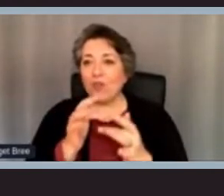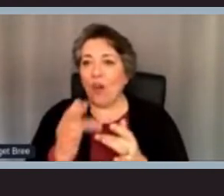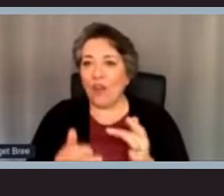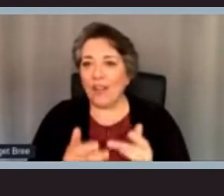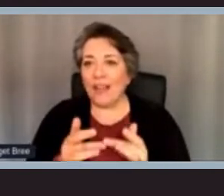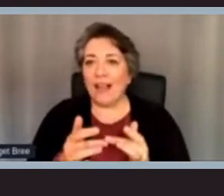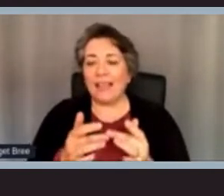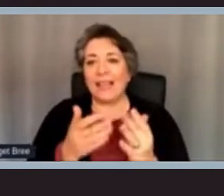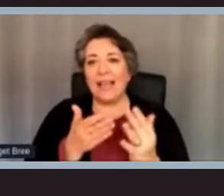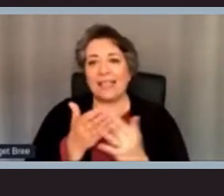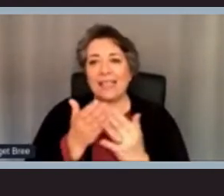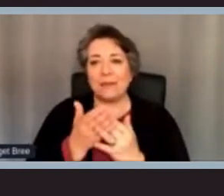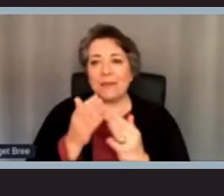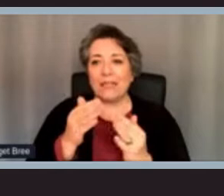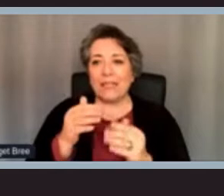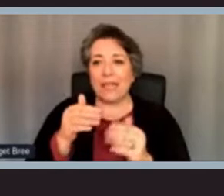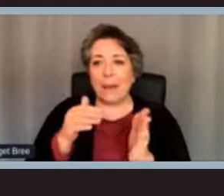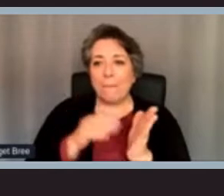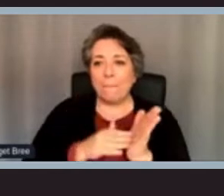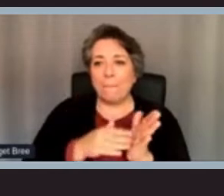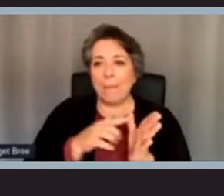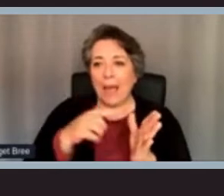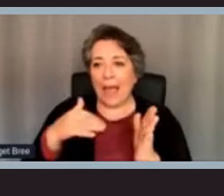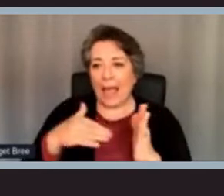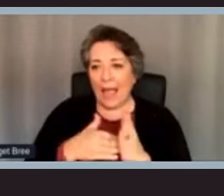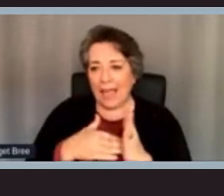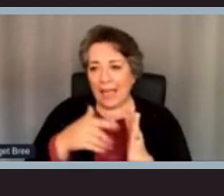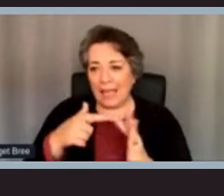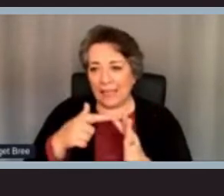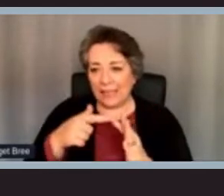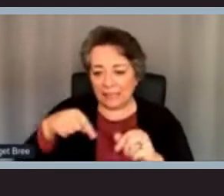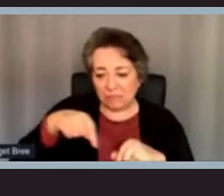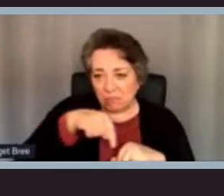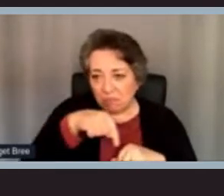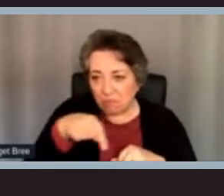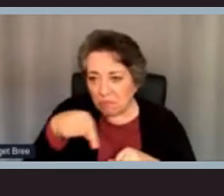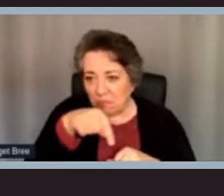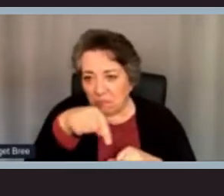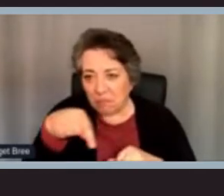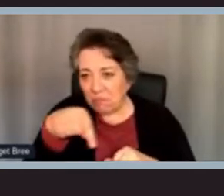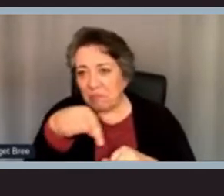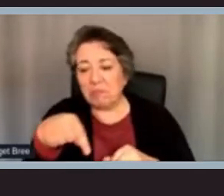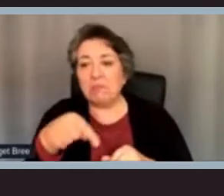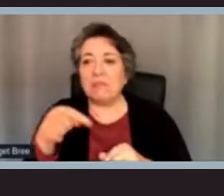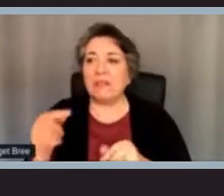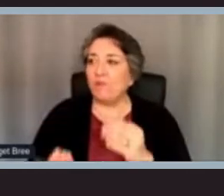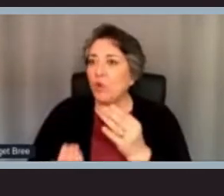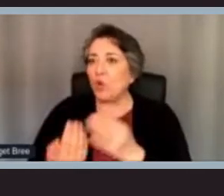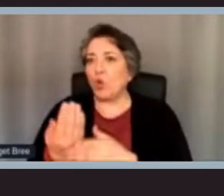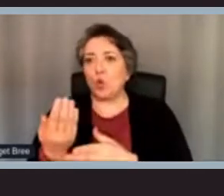It was created to help those new to web accessibility experience first hand what it is like to encounter